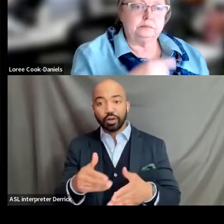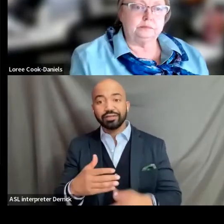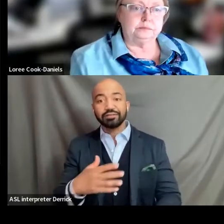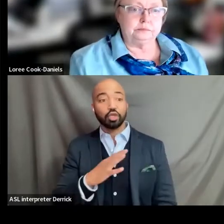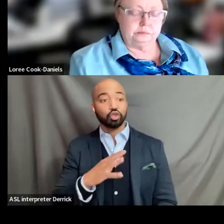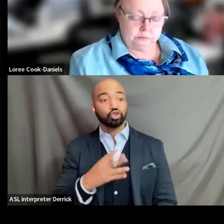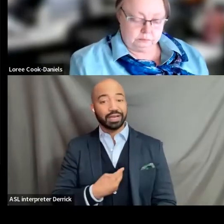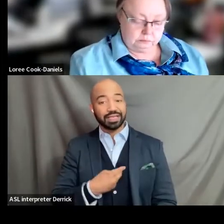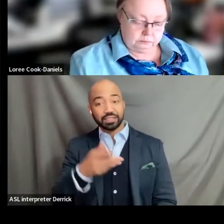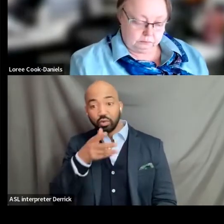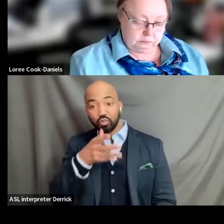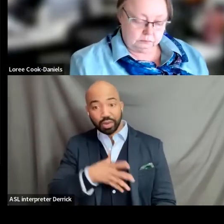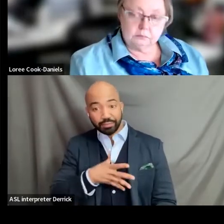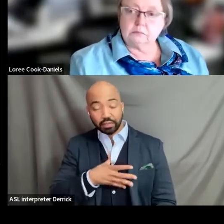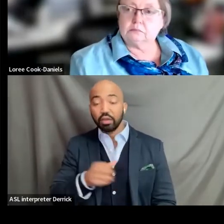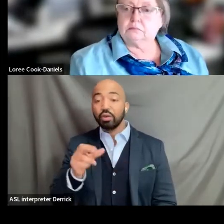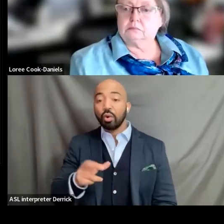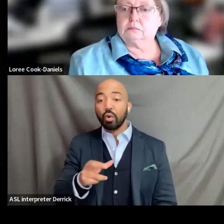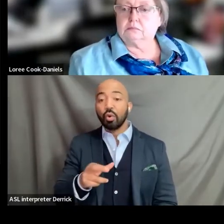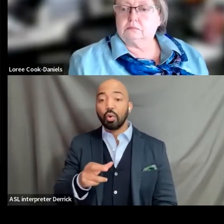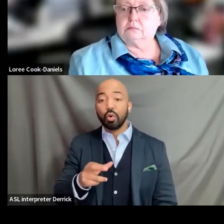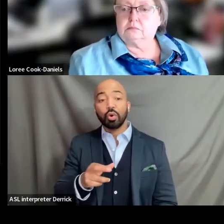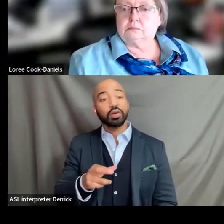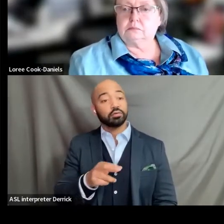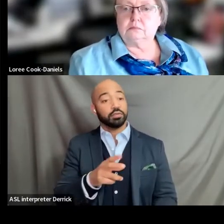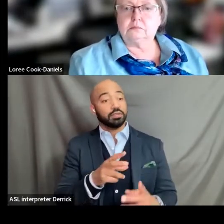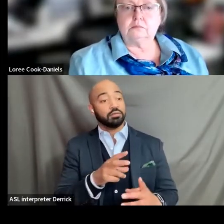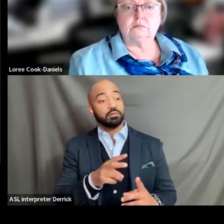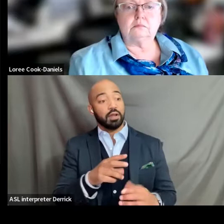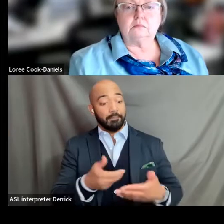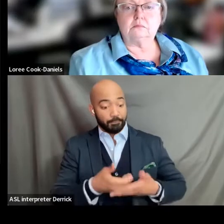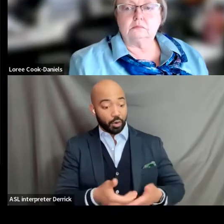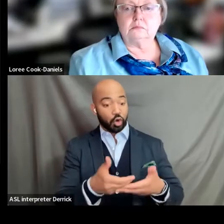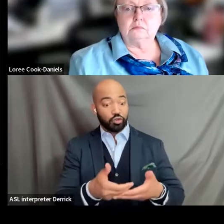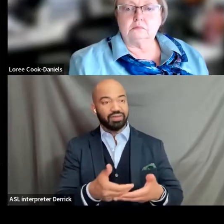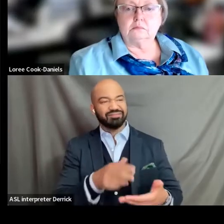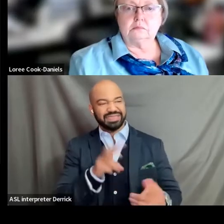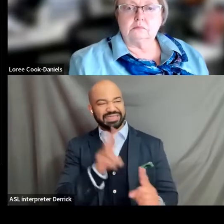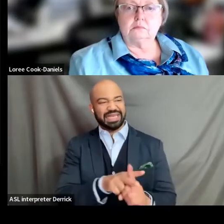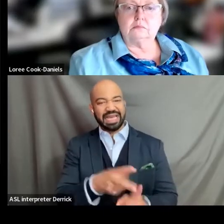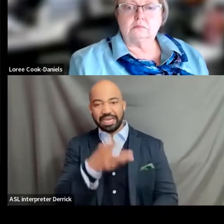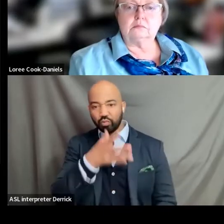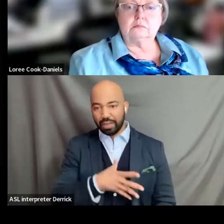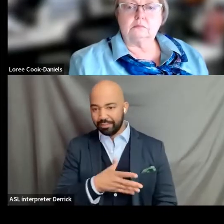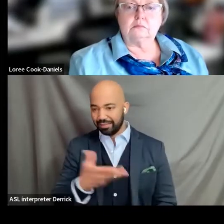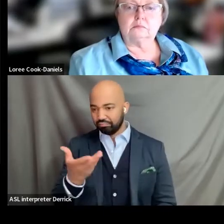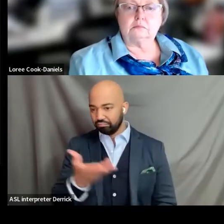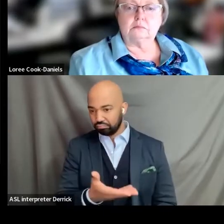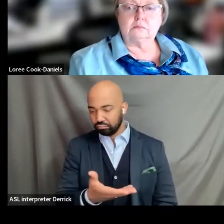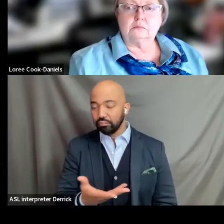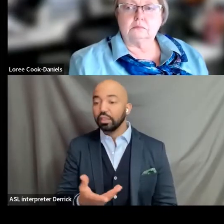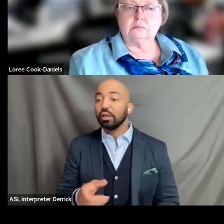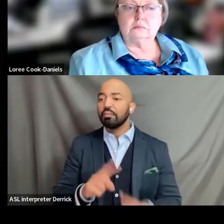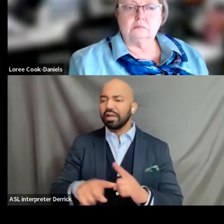or people who are assigned female at birth and we want to have you remember and take home with you